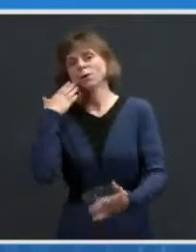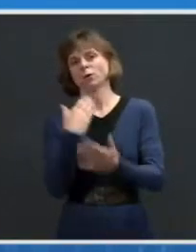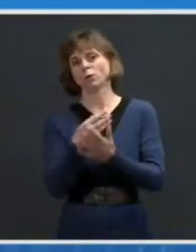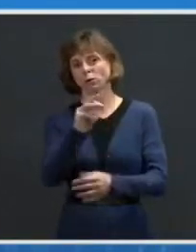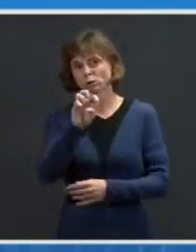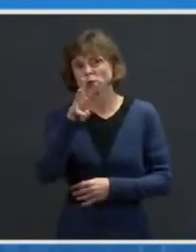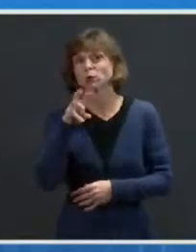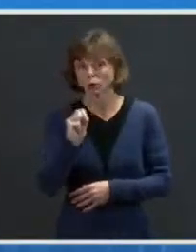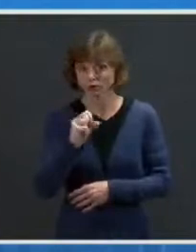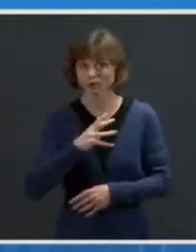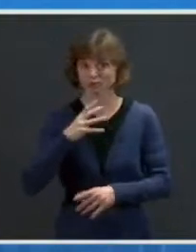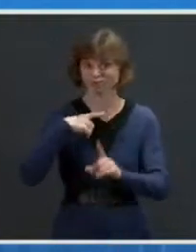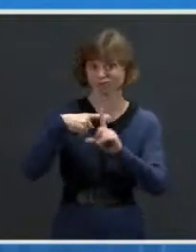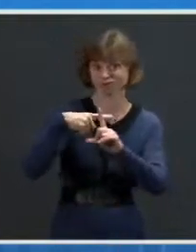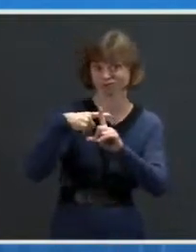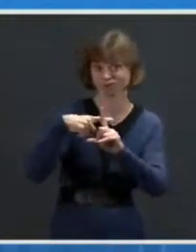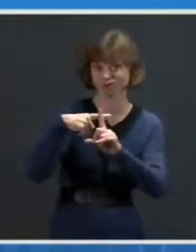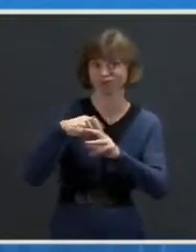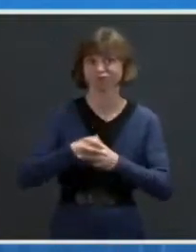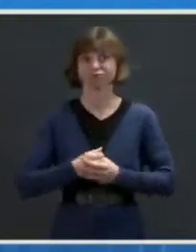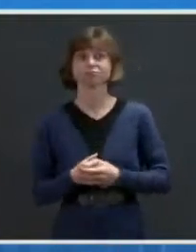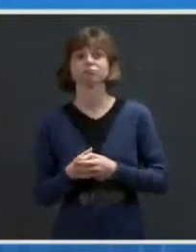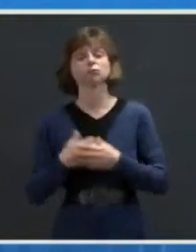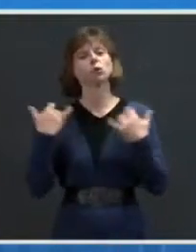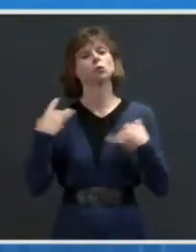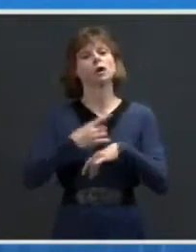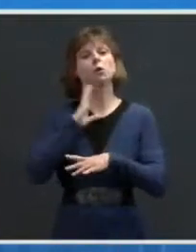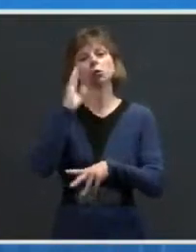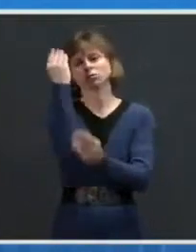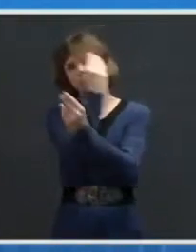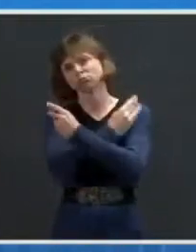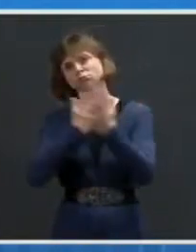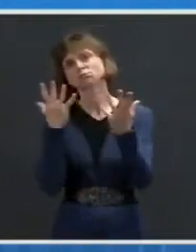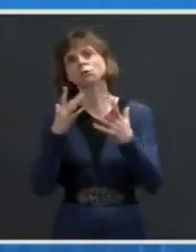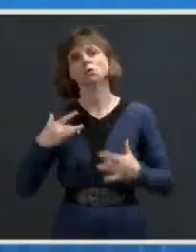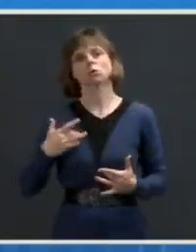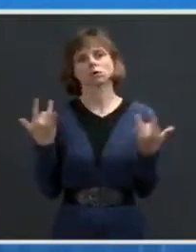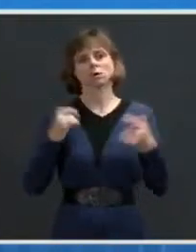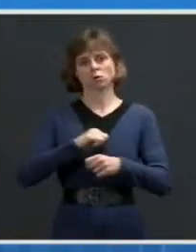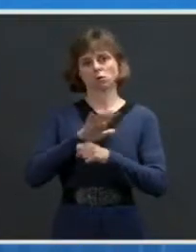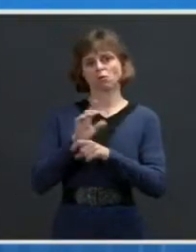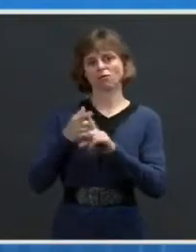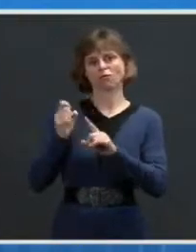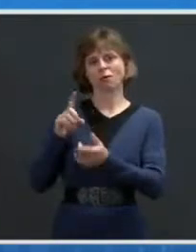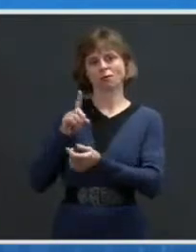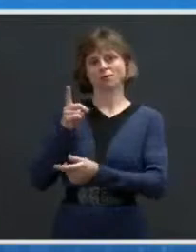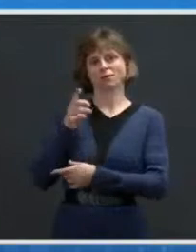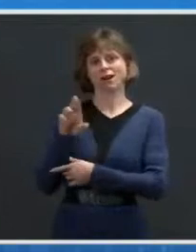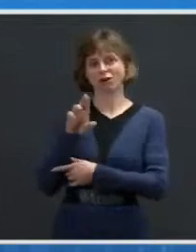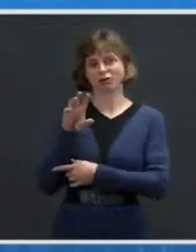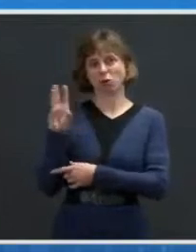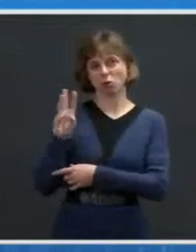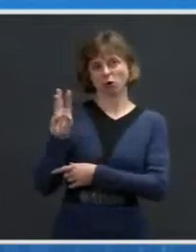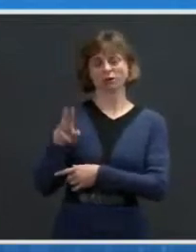WE HAVE MUCH WORK AHEAD OF US ON SO MANY FRONTS, THIS IS CERTAINLY A VERY ENCOURAGING DEVELOPMENT.